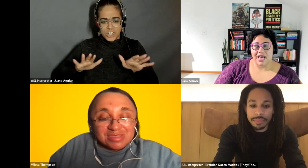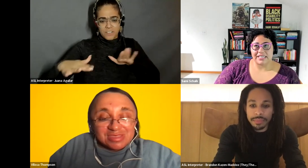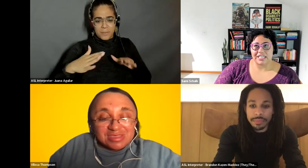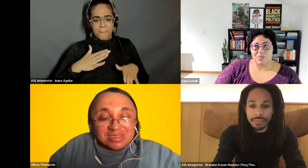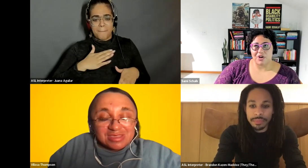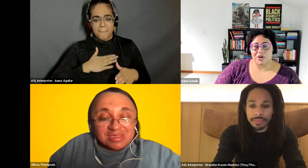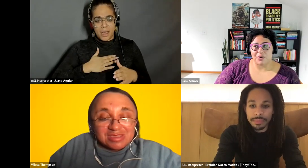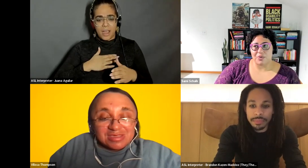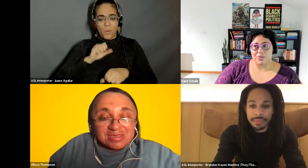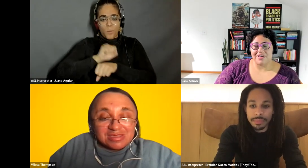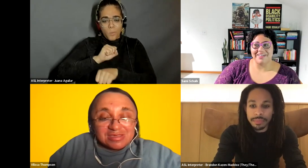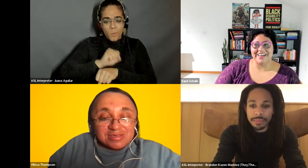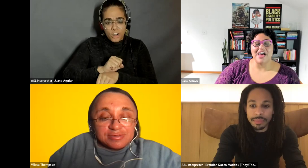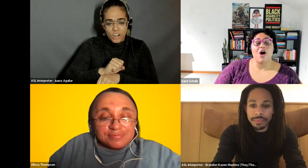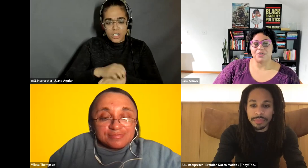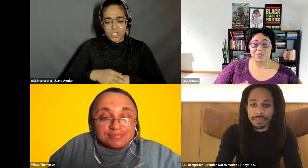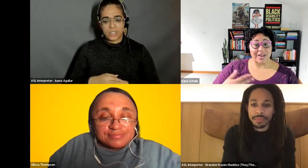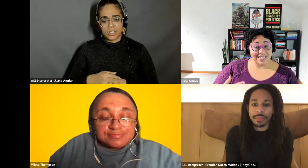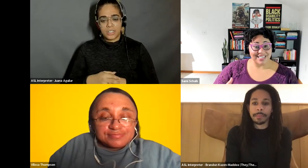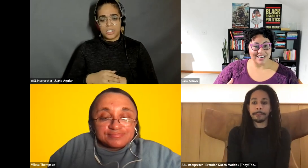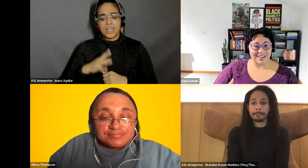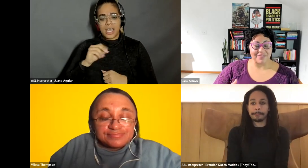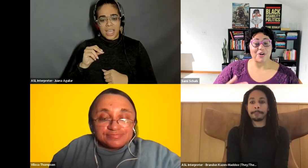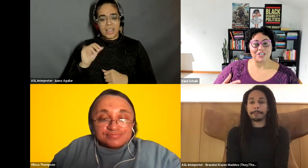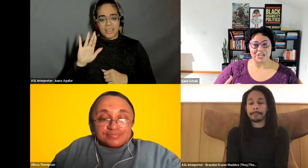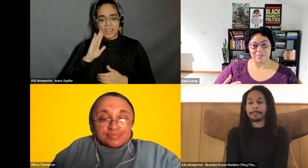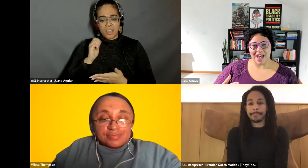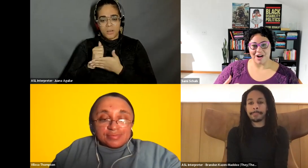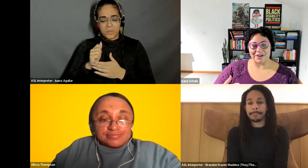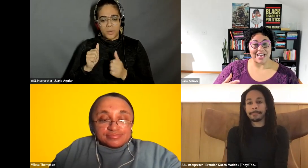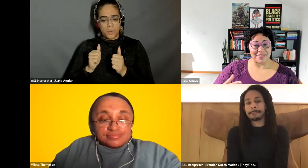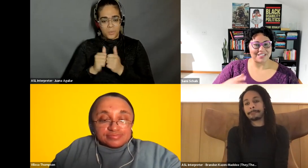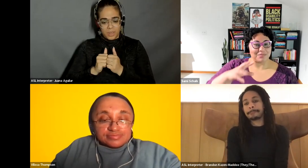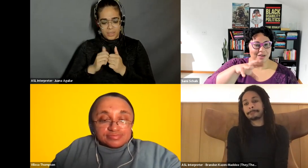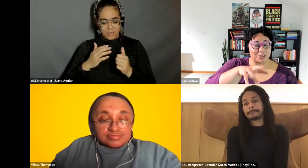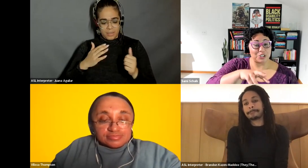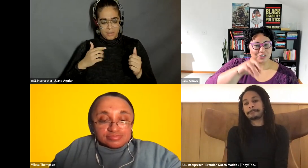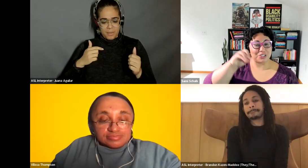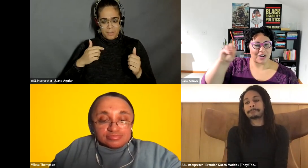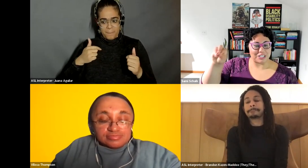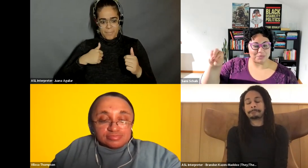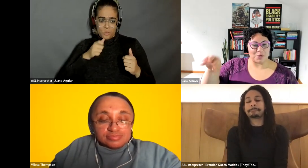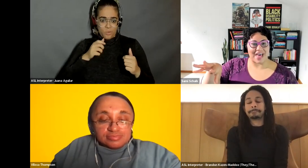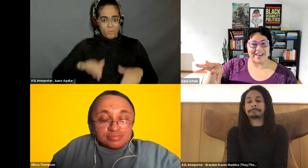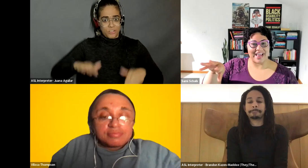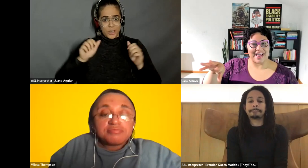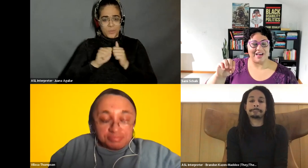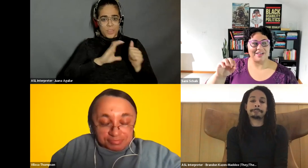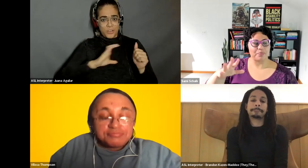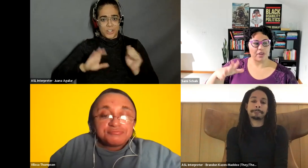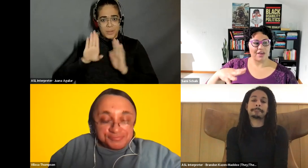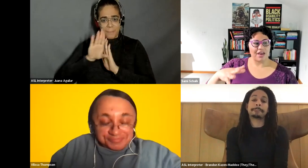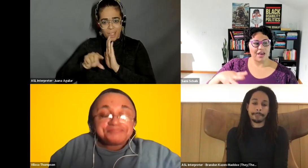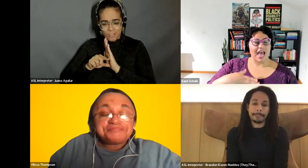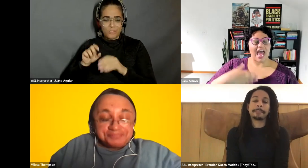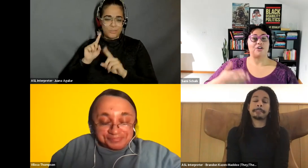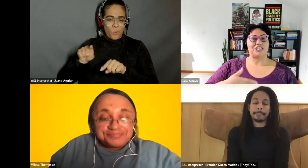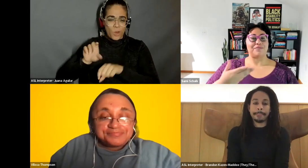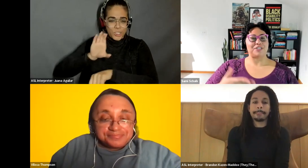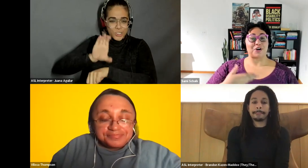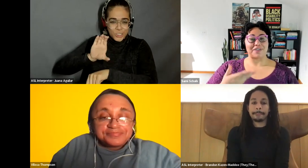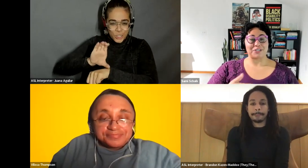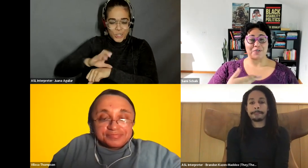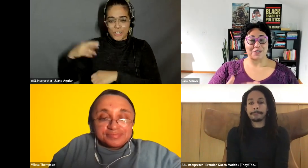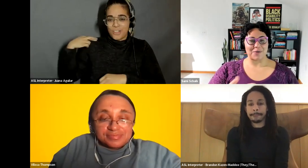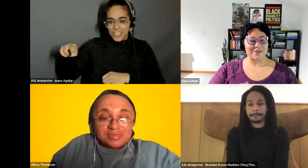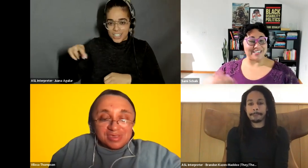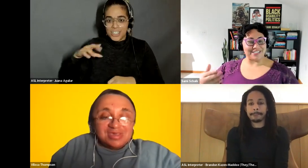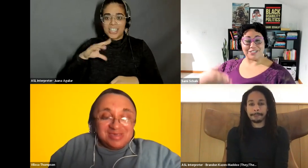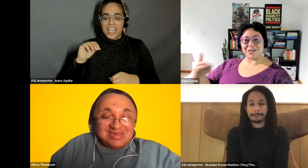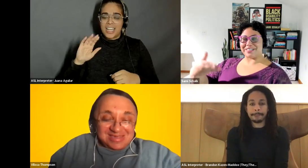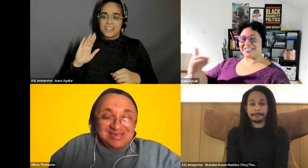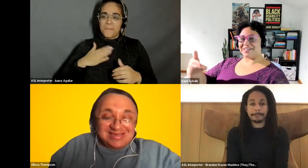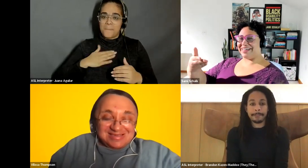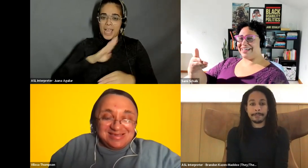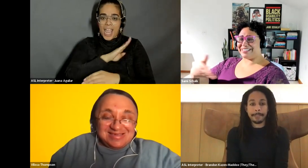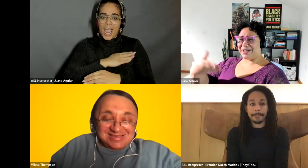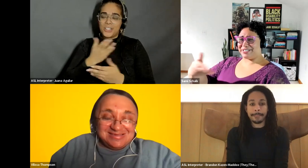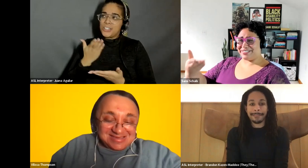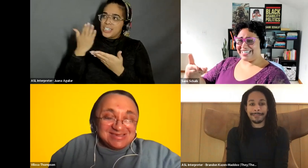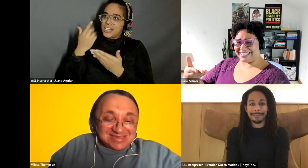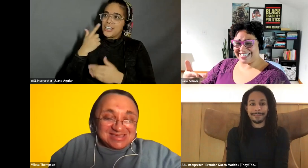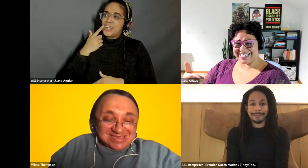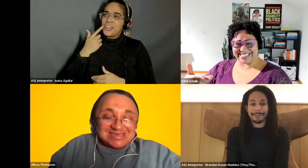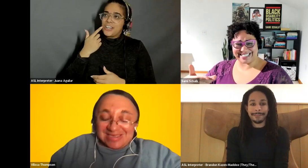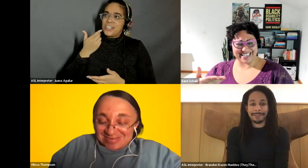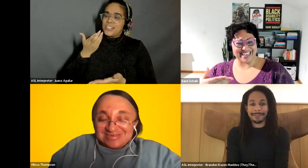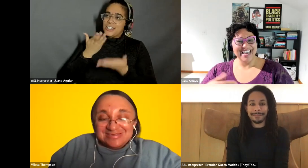Sami Schalk: as someone who was raised in a Christian background, and I think sometimes transmute that energy of service to the Lord into service of social justice.